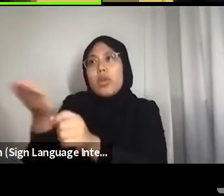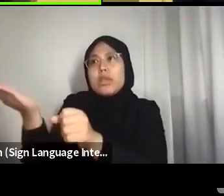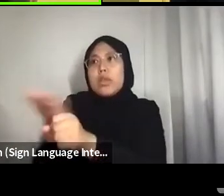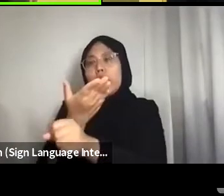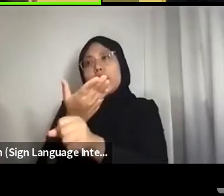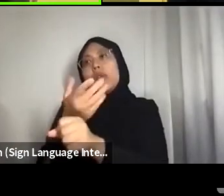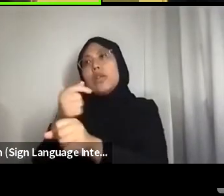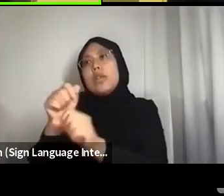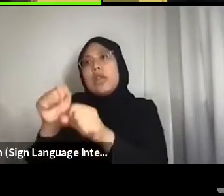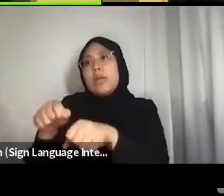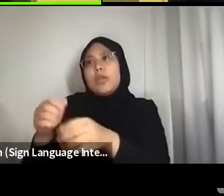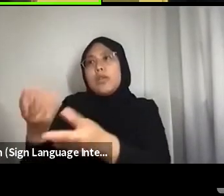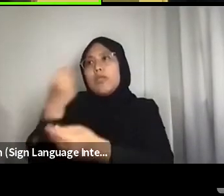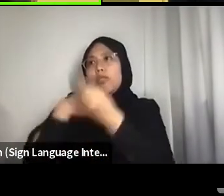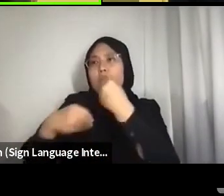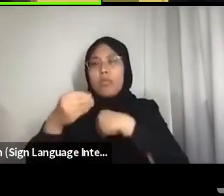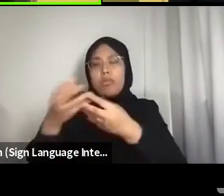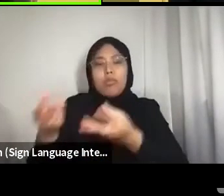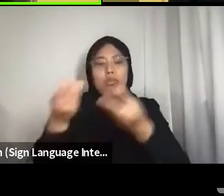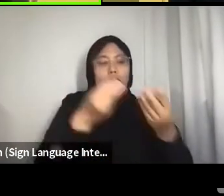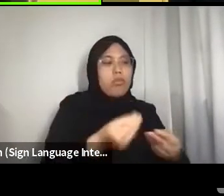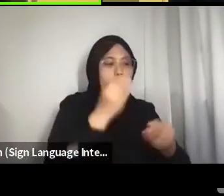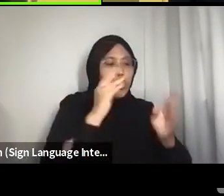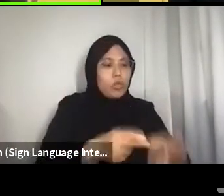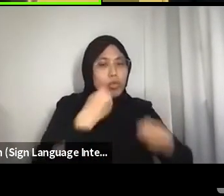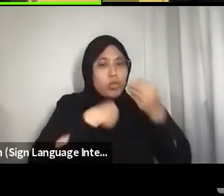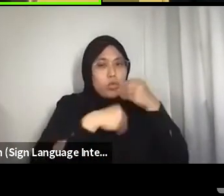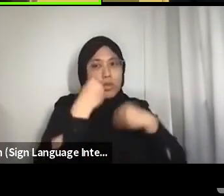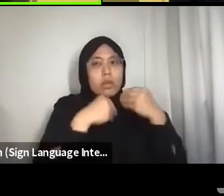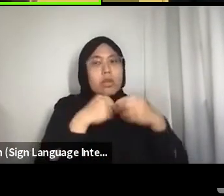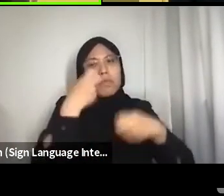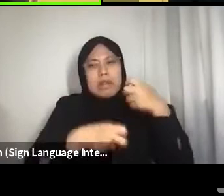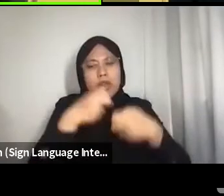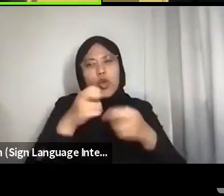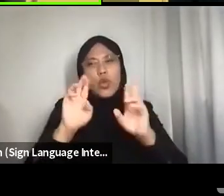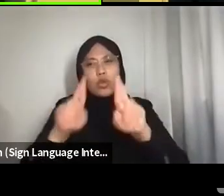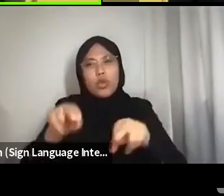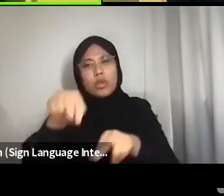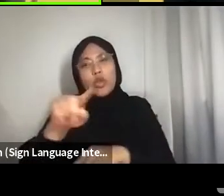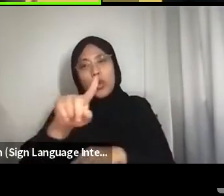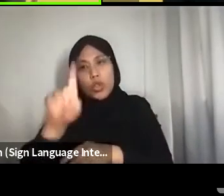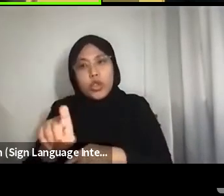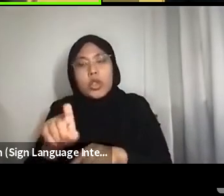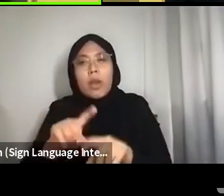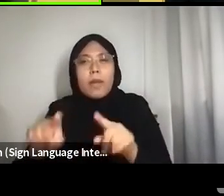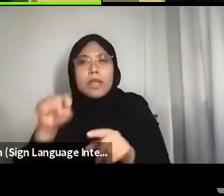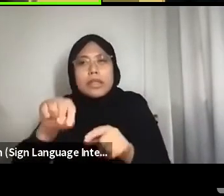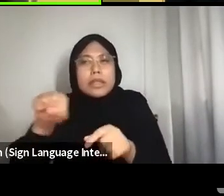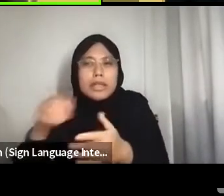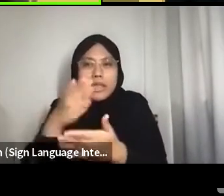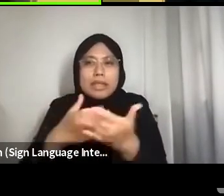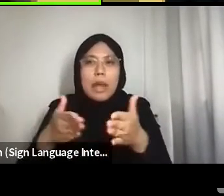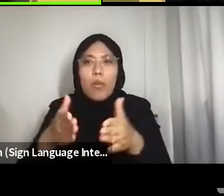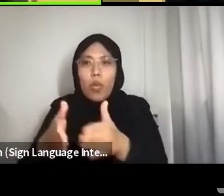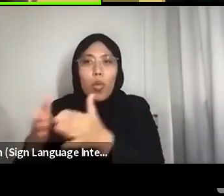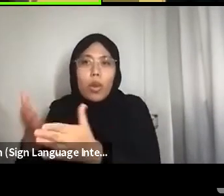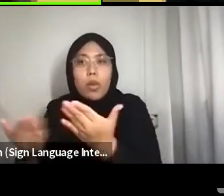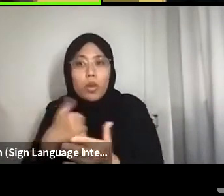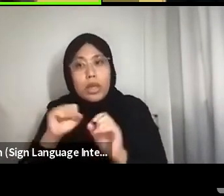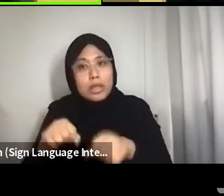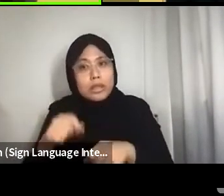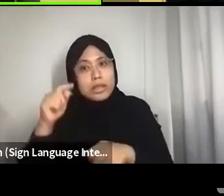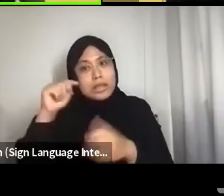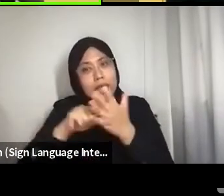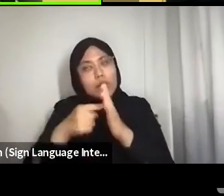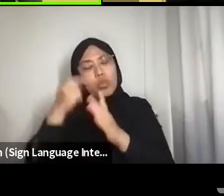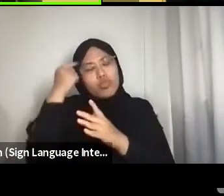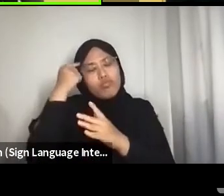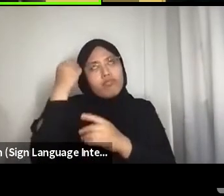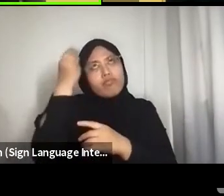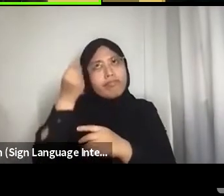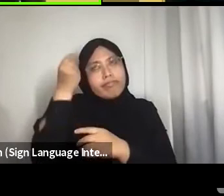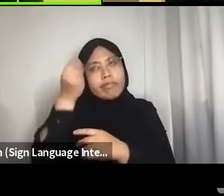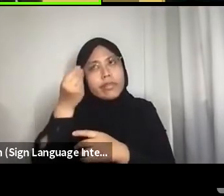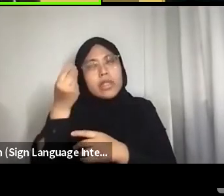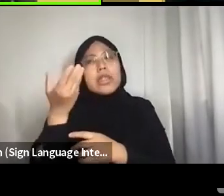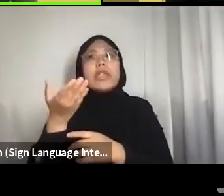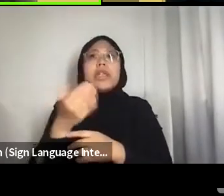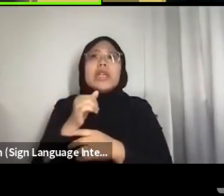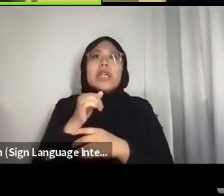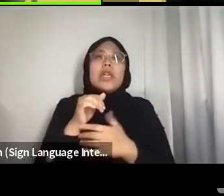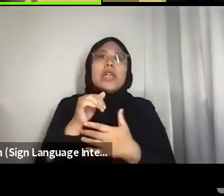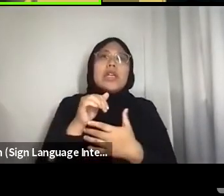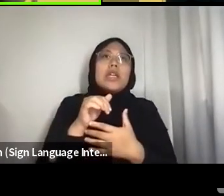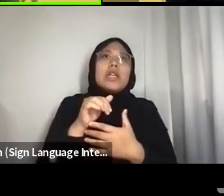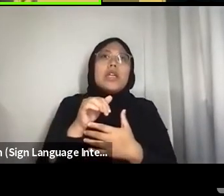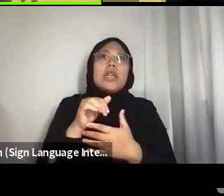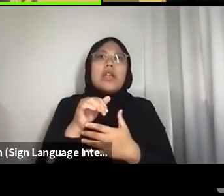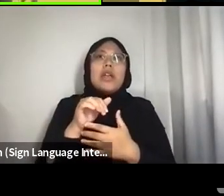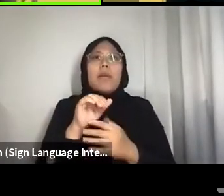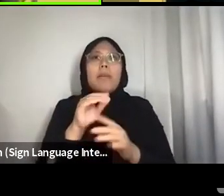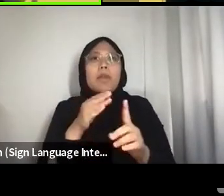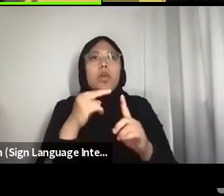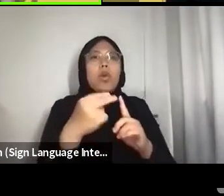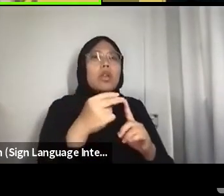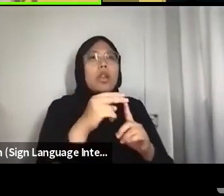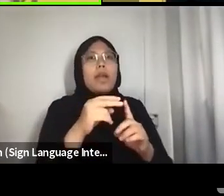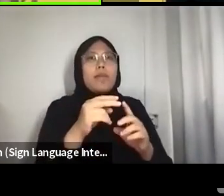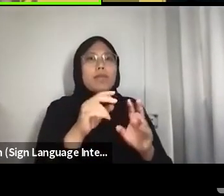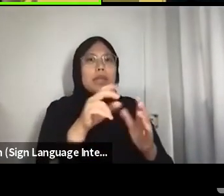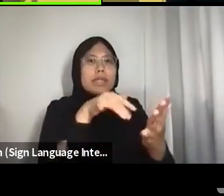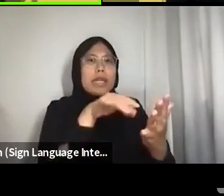So I think it’s really quite difficult to respond to this question, but these are just some ways in which we might start to think about it, beyond just anthropocentric ways of looking at the climate crisis.